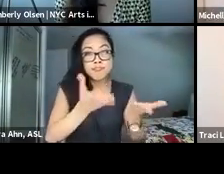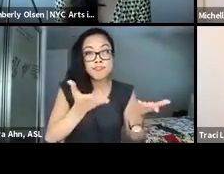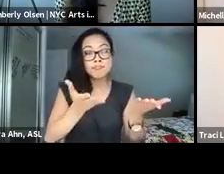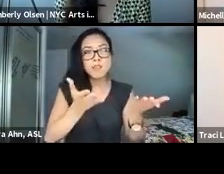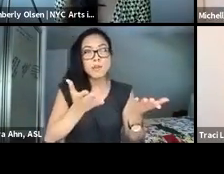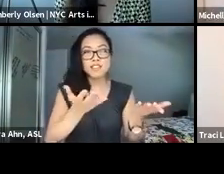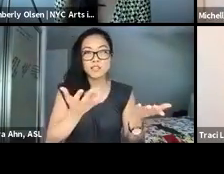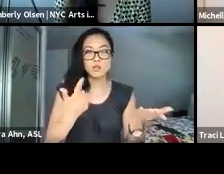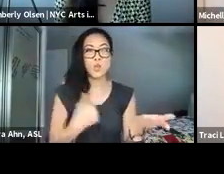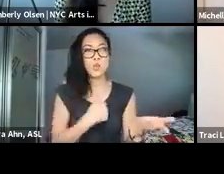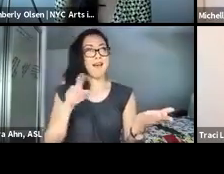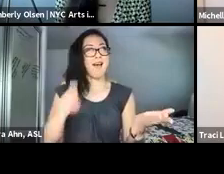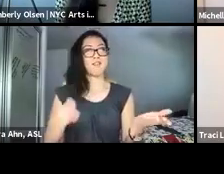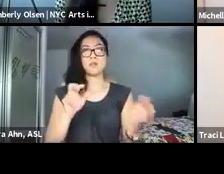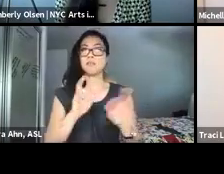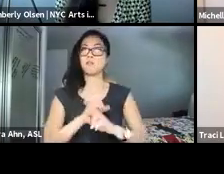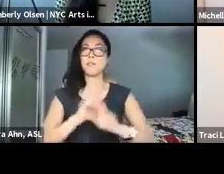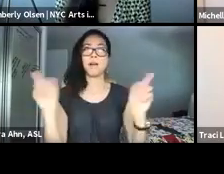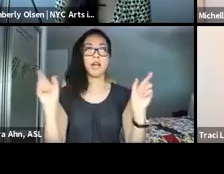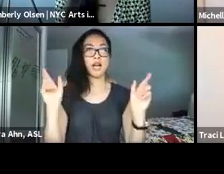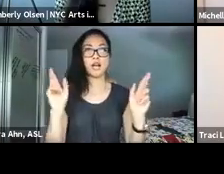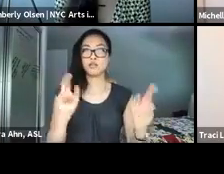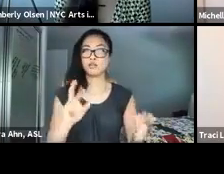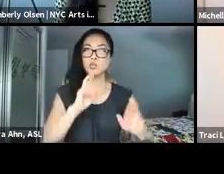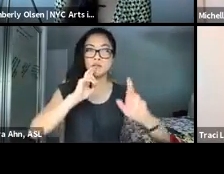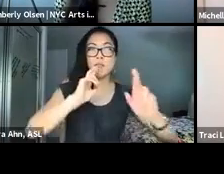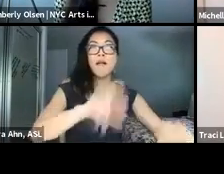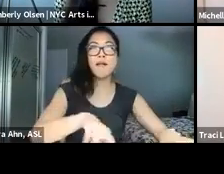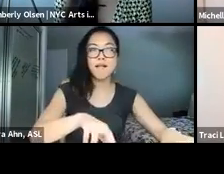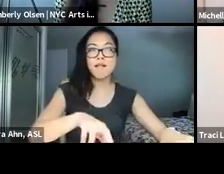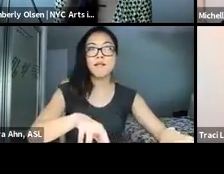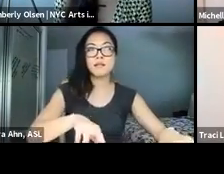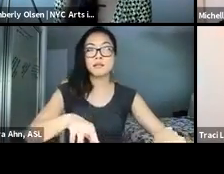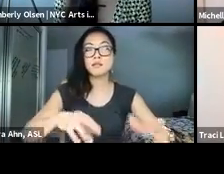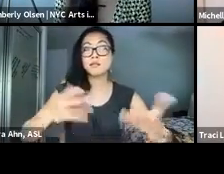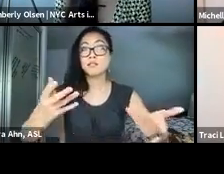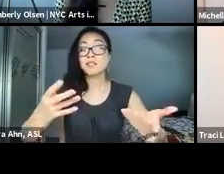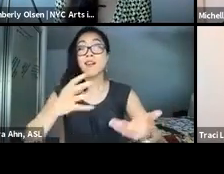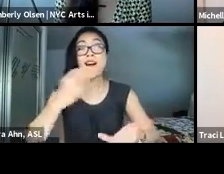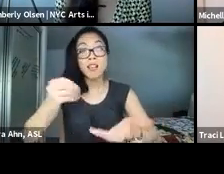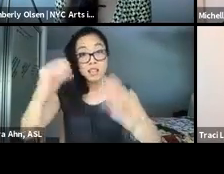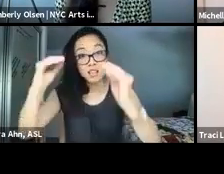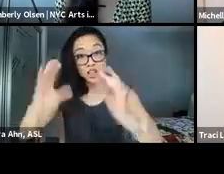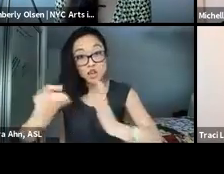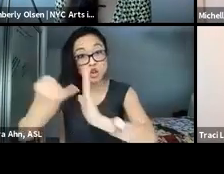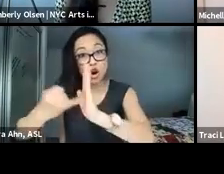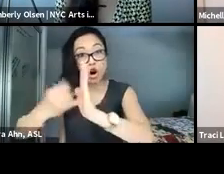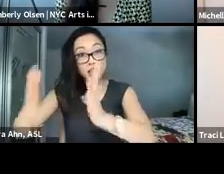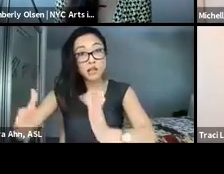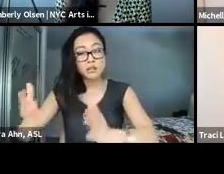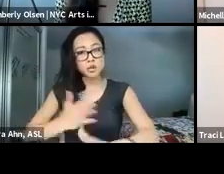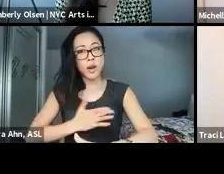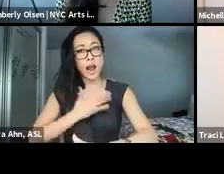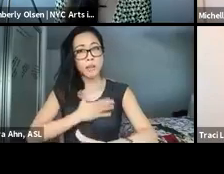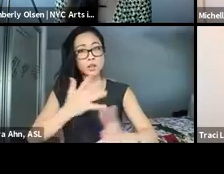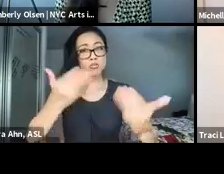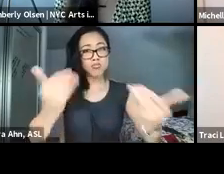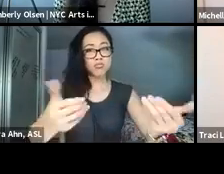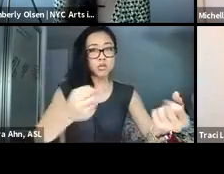other places as schools reopen and watch to see how that works. We have to be prepared